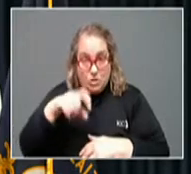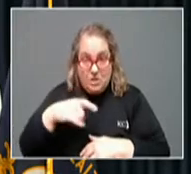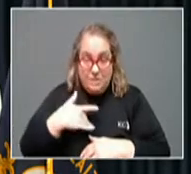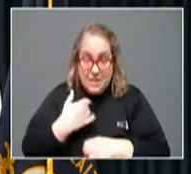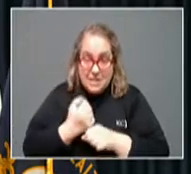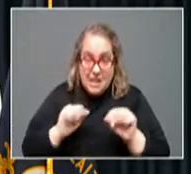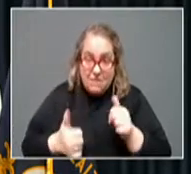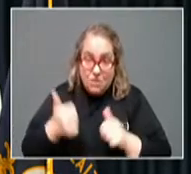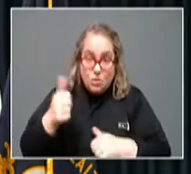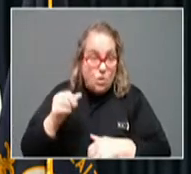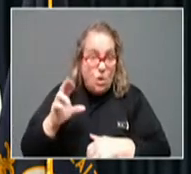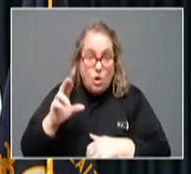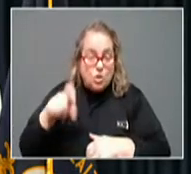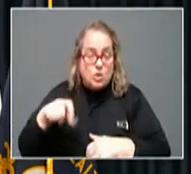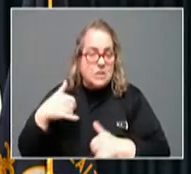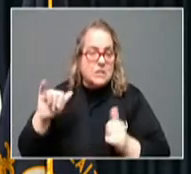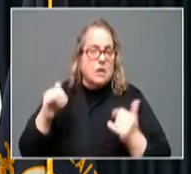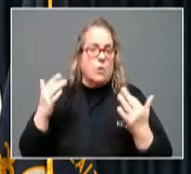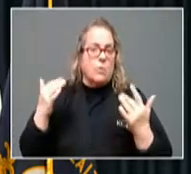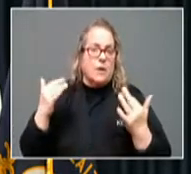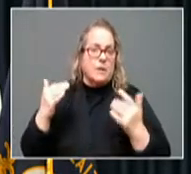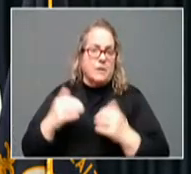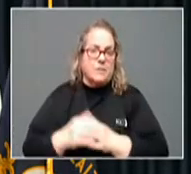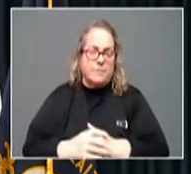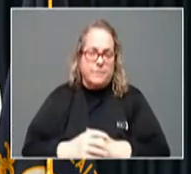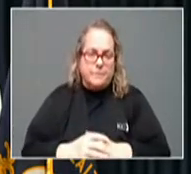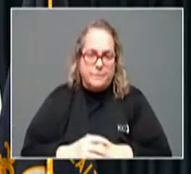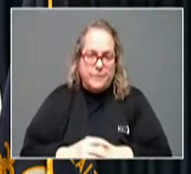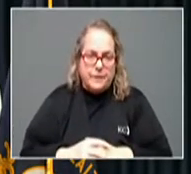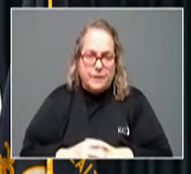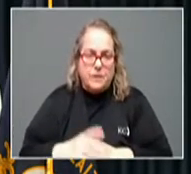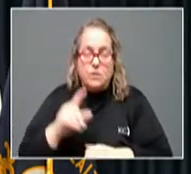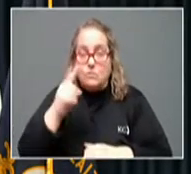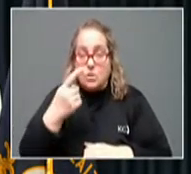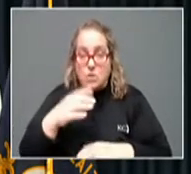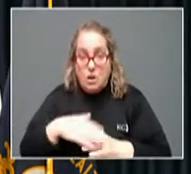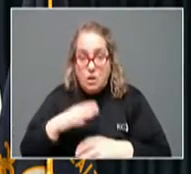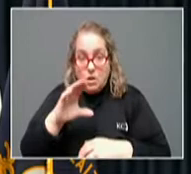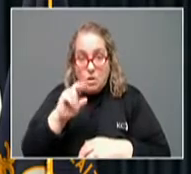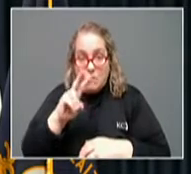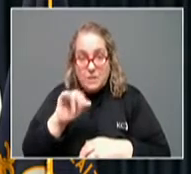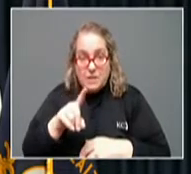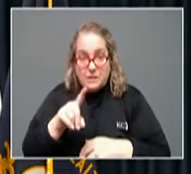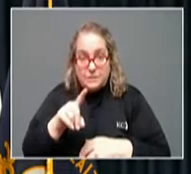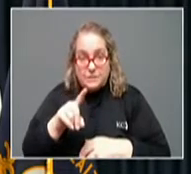hold up thank you. Well, first on Covid, um I don't I don't want people to feel